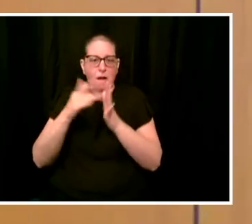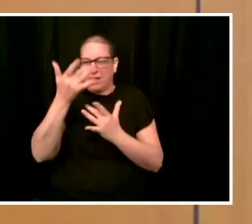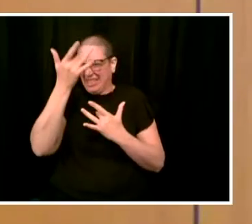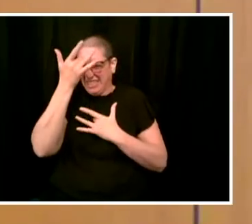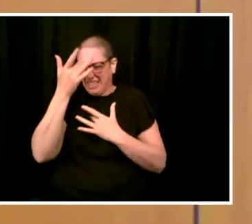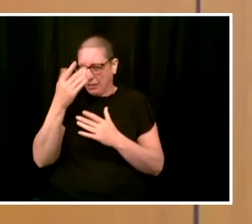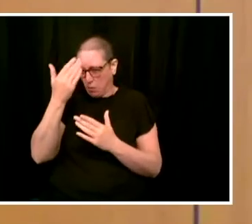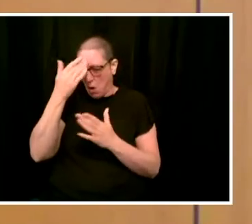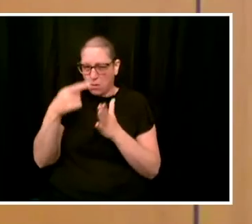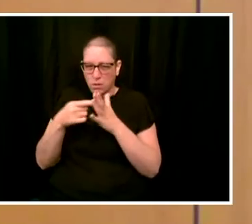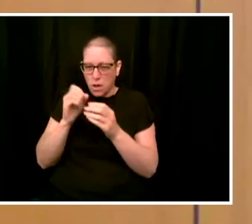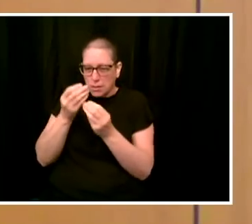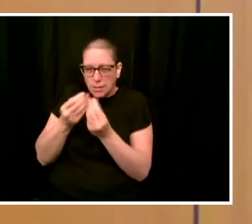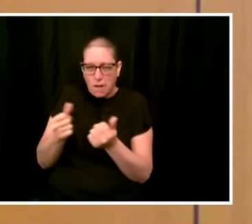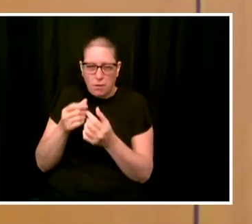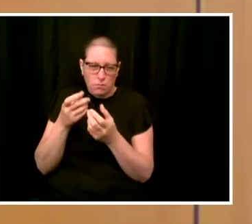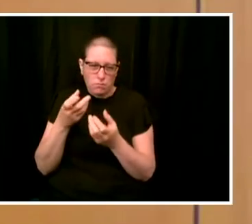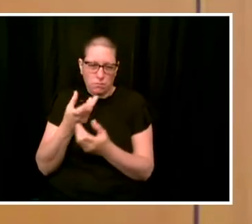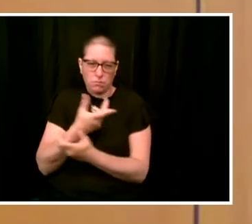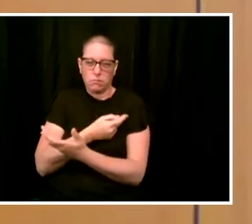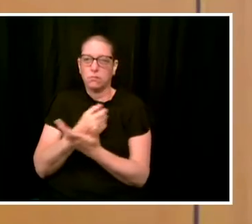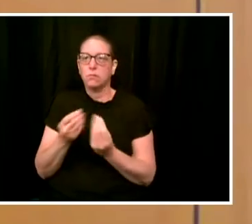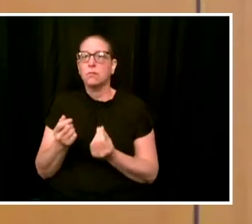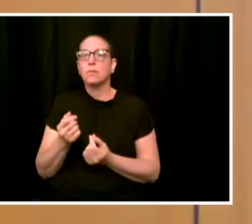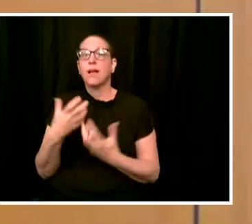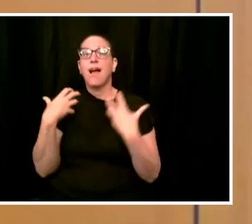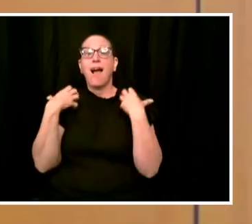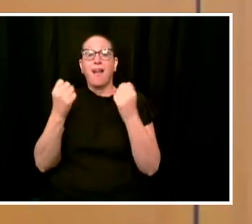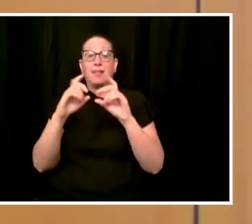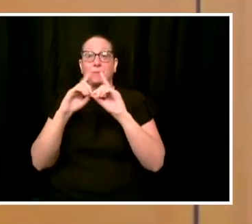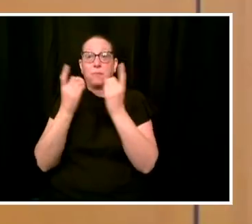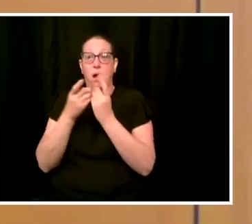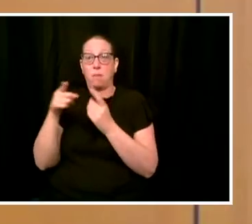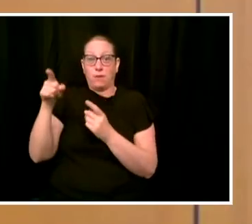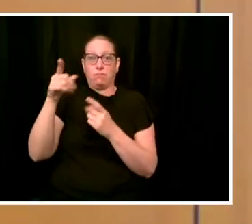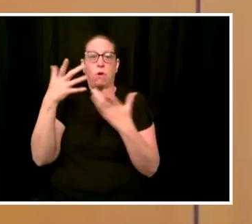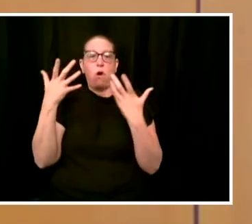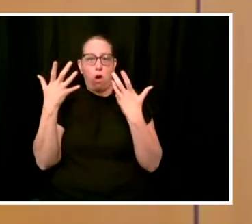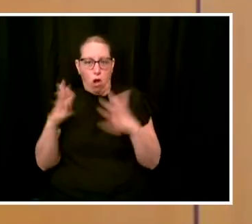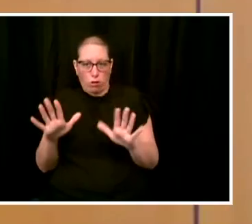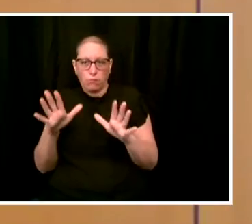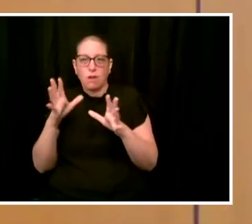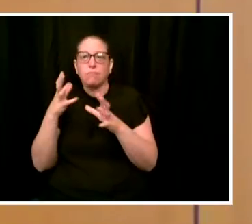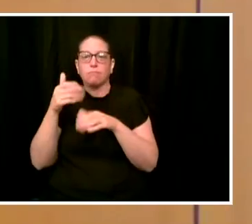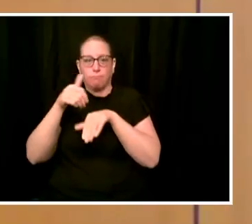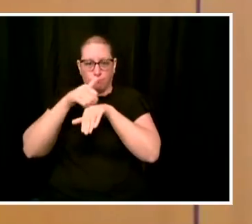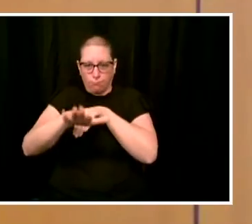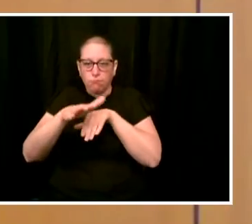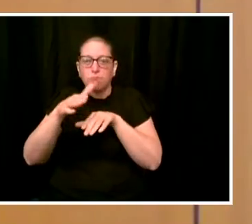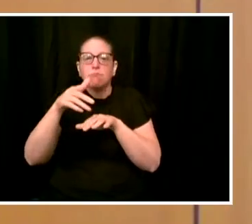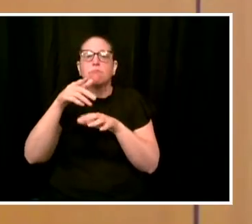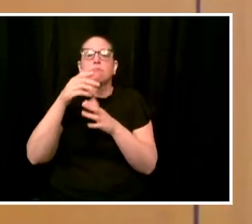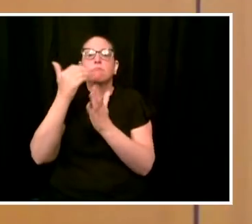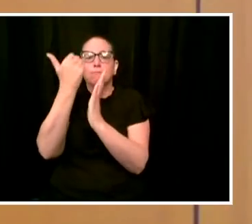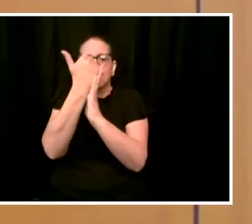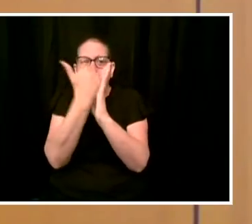HEWTHER A CHILD MAY HAVE THIS SYNDROM.E SO THE GUIDANCE THAT WE HAVE SENT OUT TO THE PROVIDER OF THE